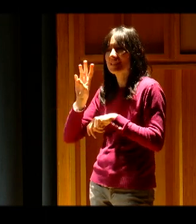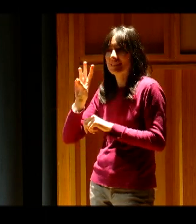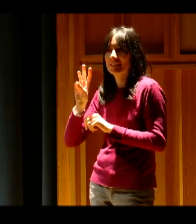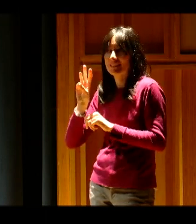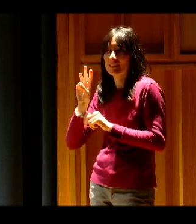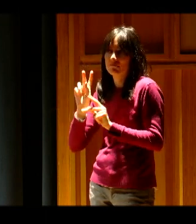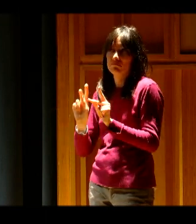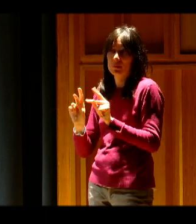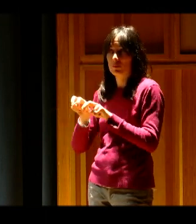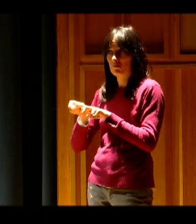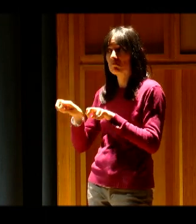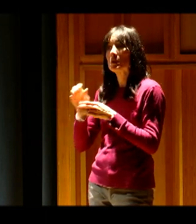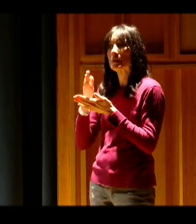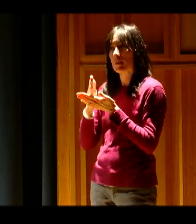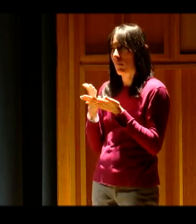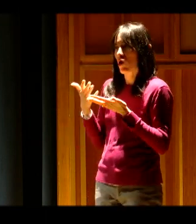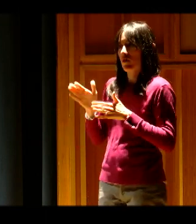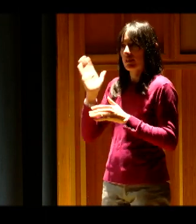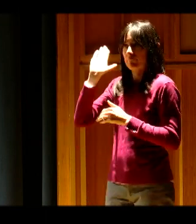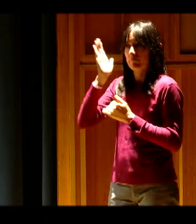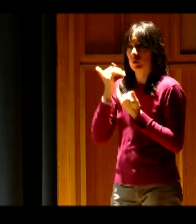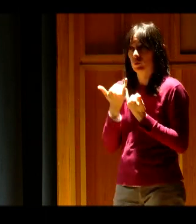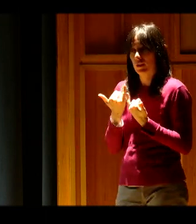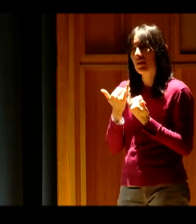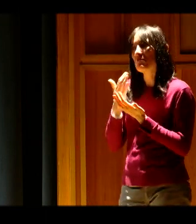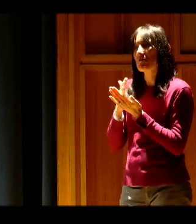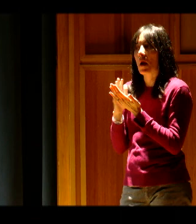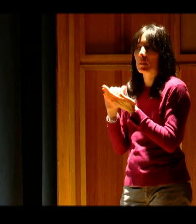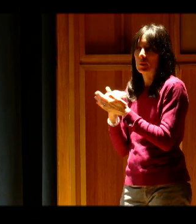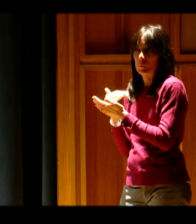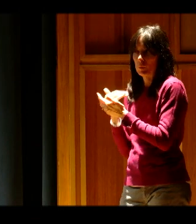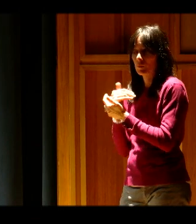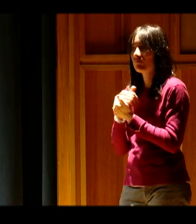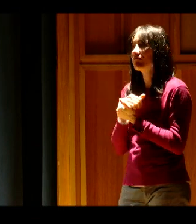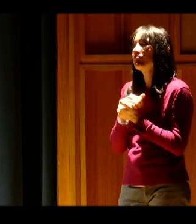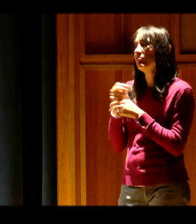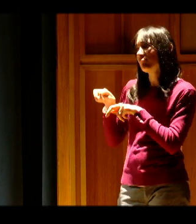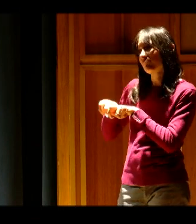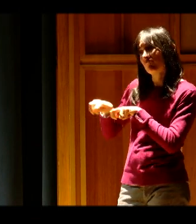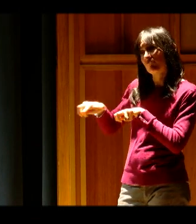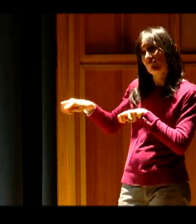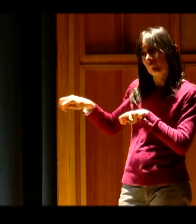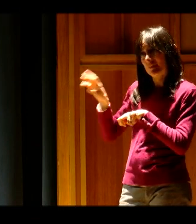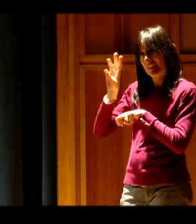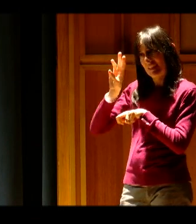some of them you'll meet tomorrow as moderators and we're gonna have a conversation and this is unscripted.